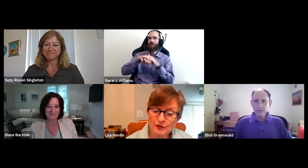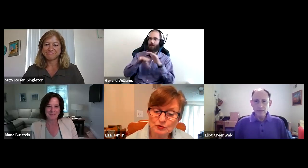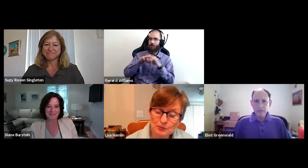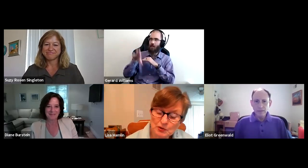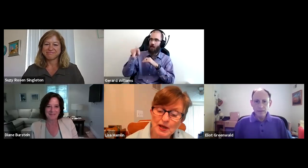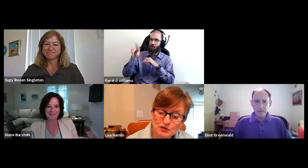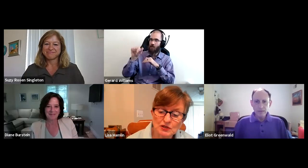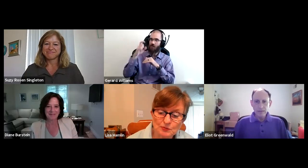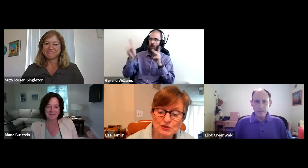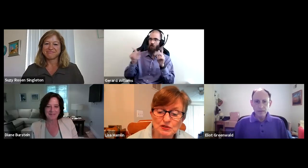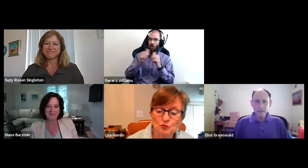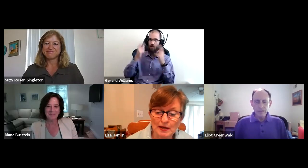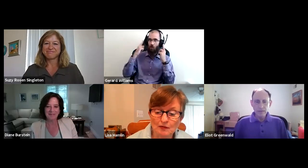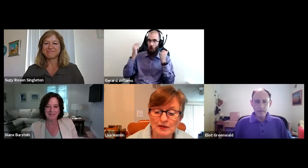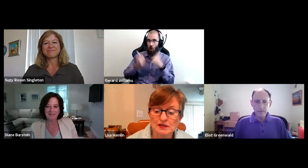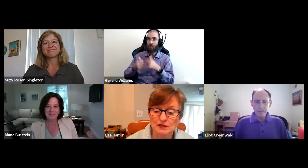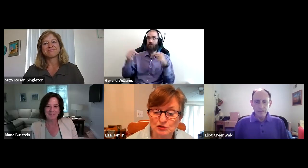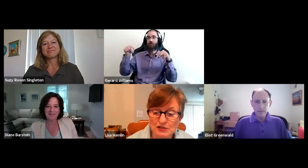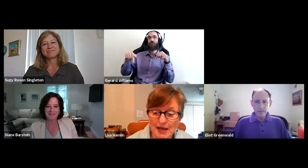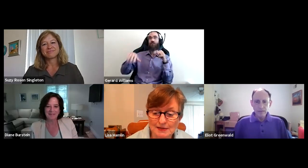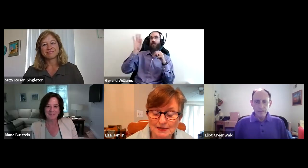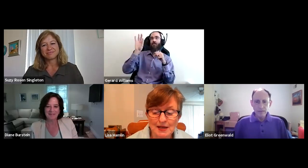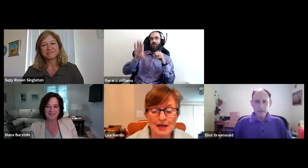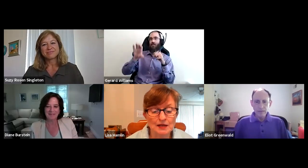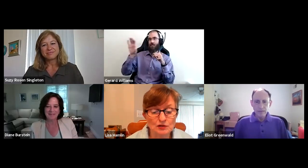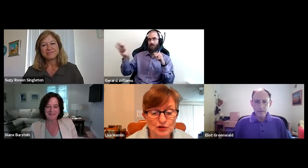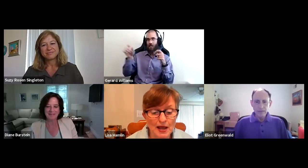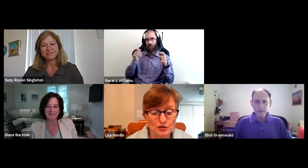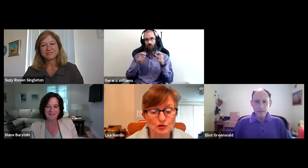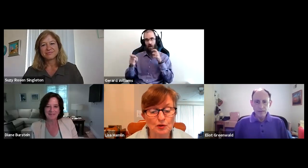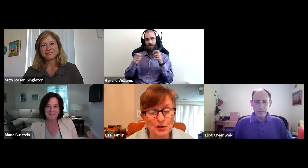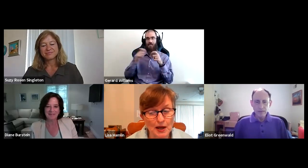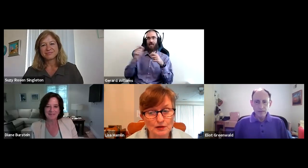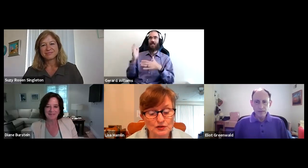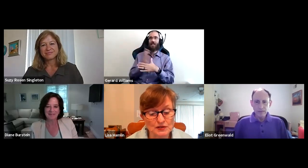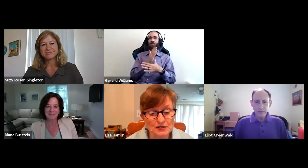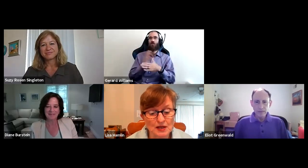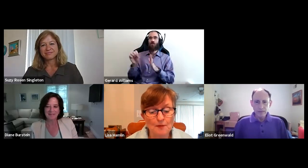The Federal Communications Commission regulates interstate and international communications